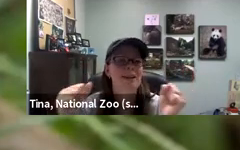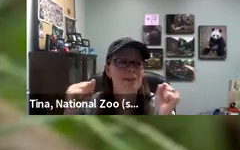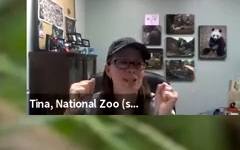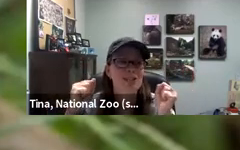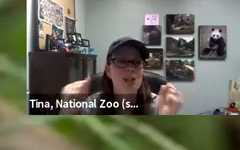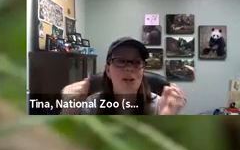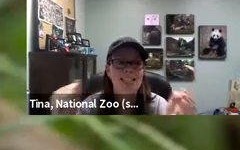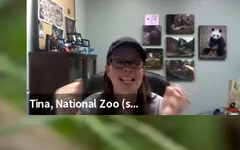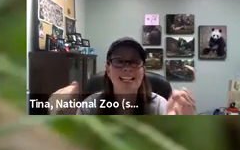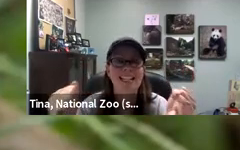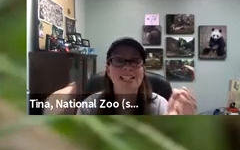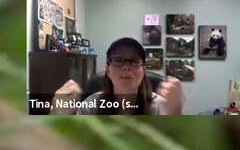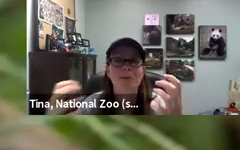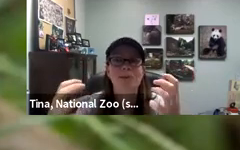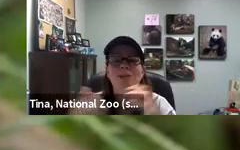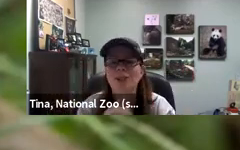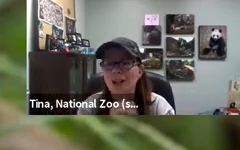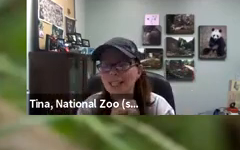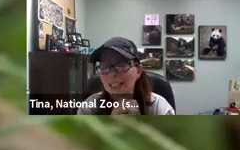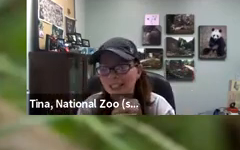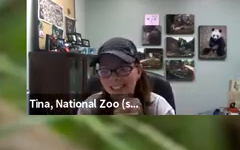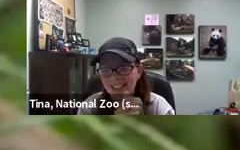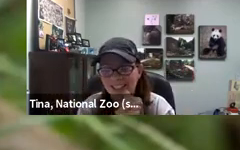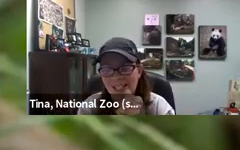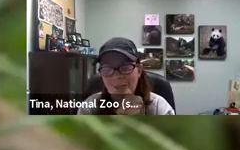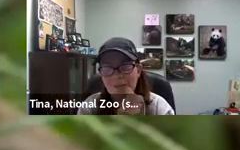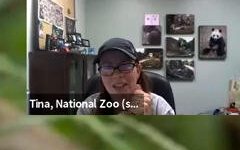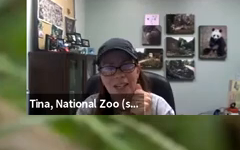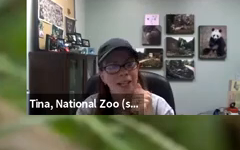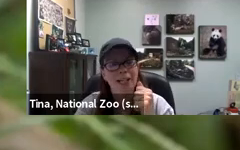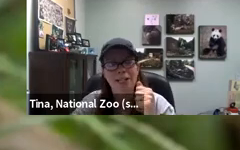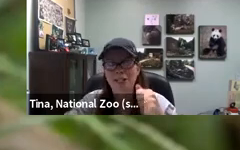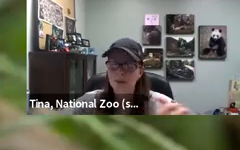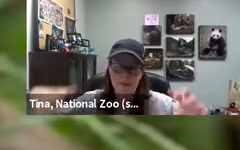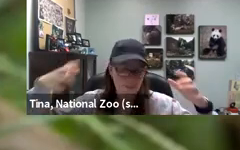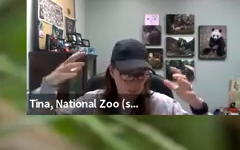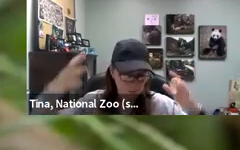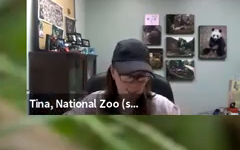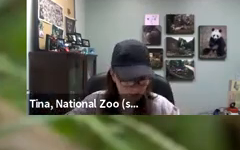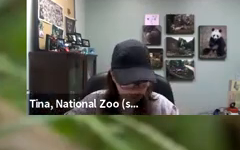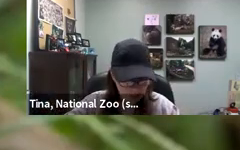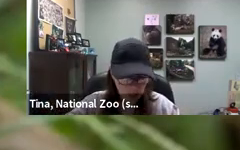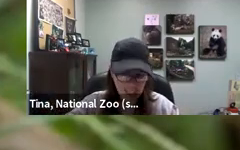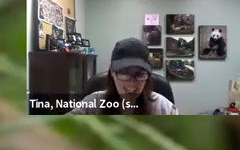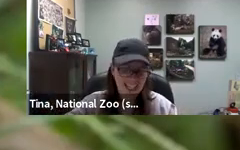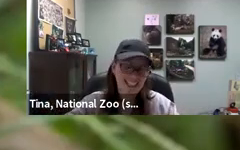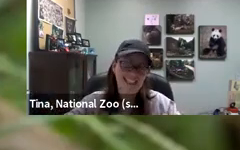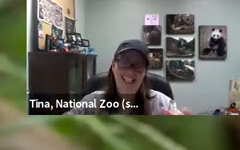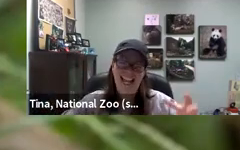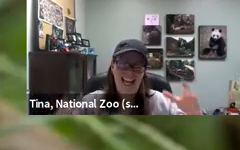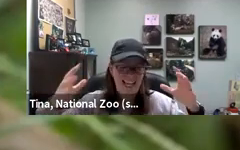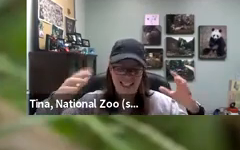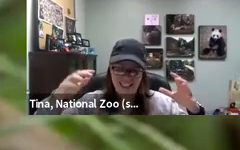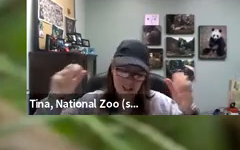were just so excited that something was going on in there in their exhibit.